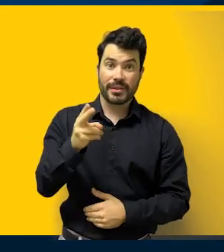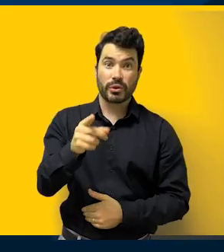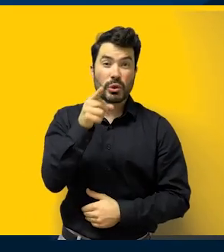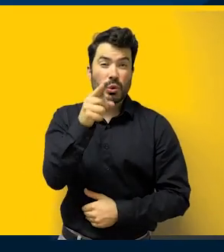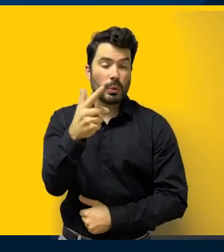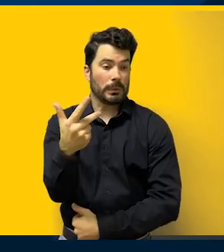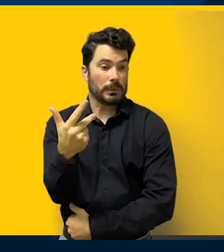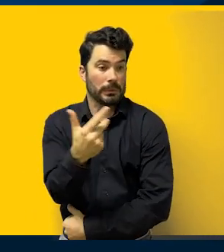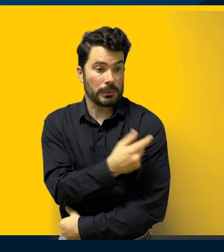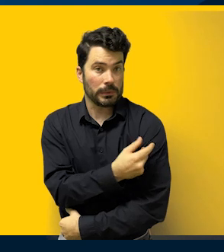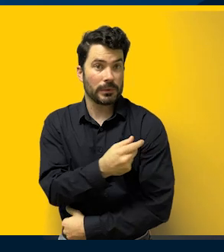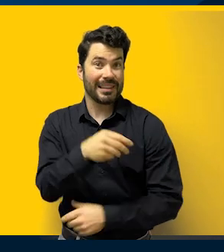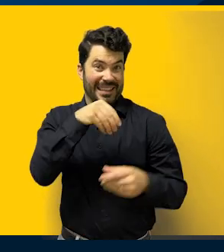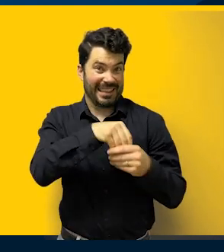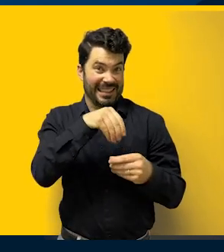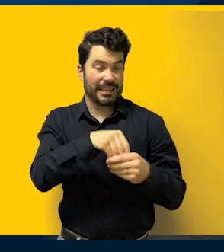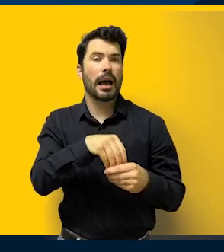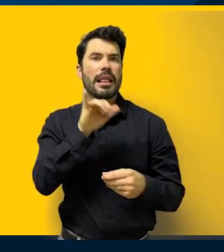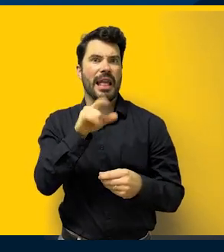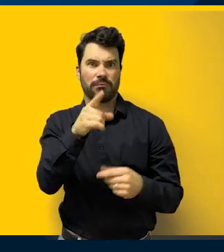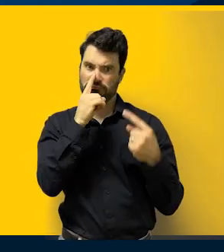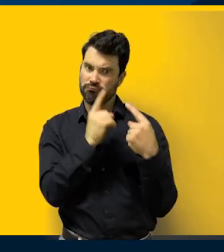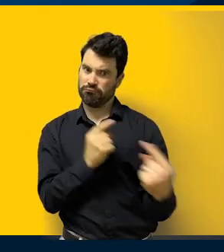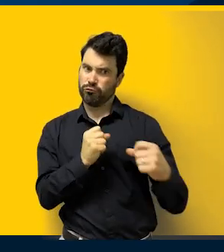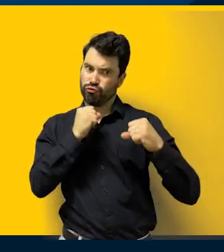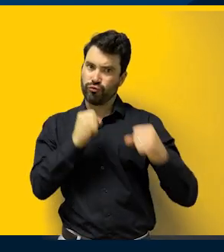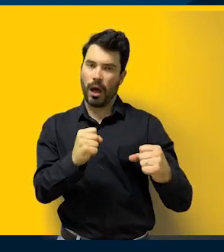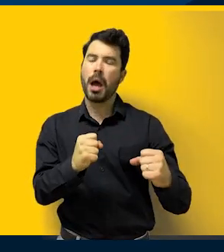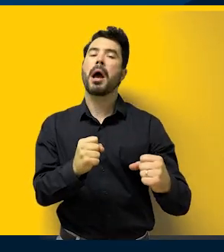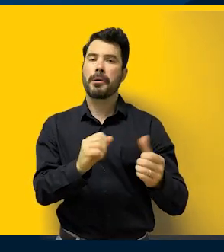Those working or training here for a limited timeframe, will still need to be vaccinated,